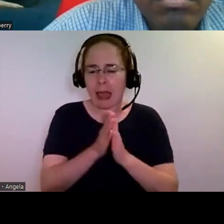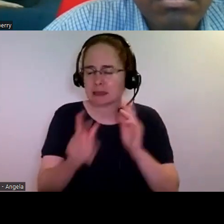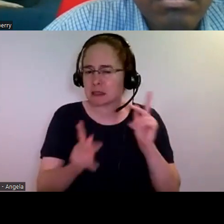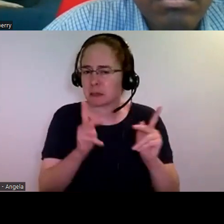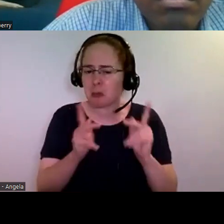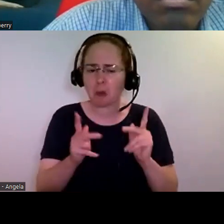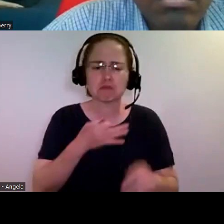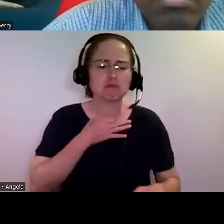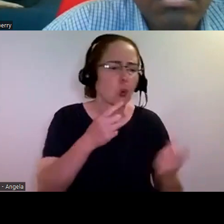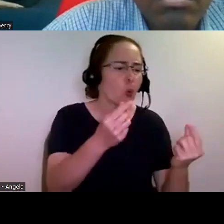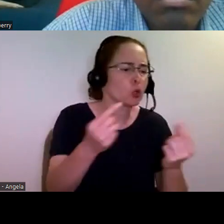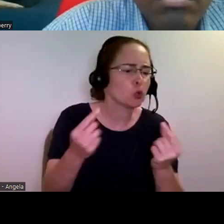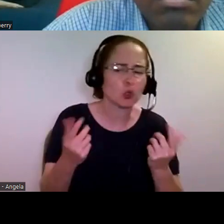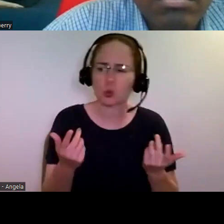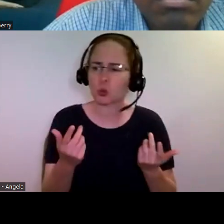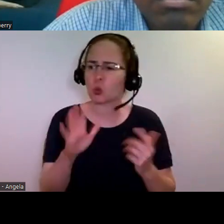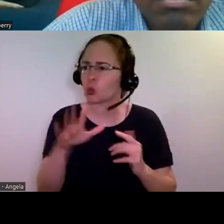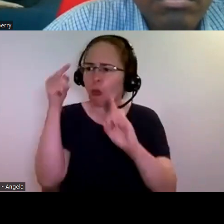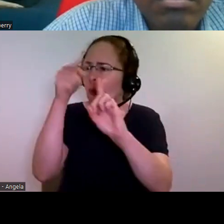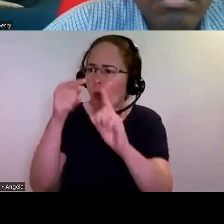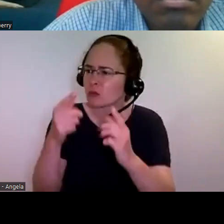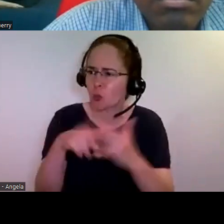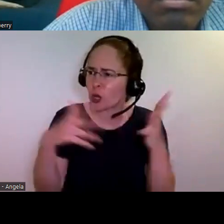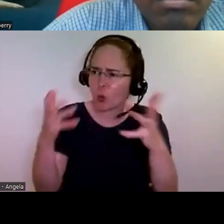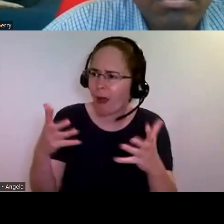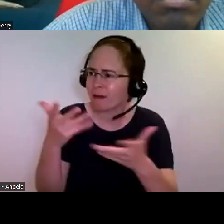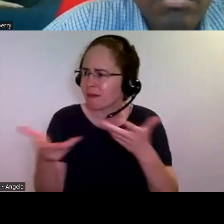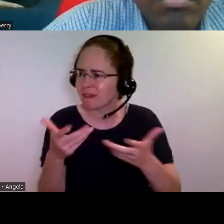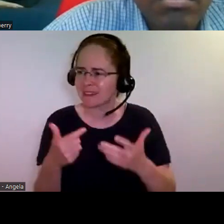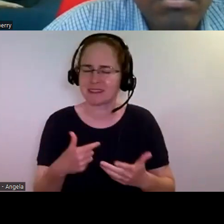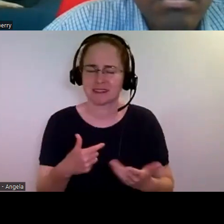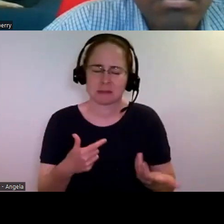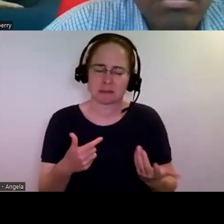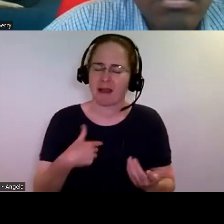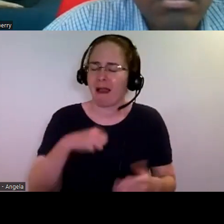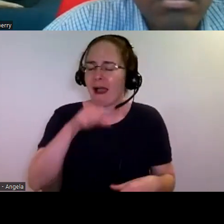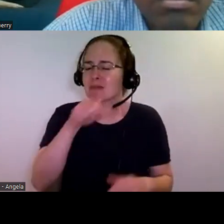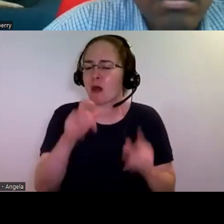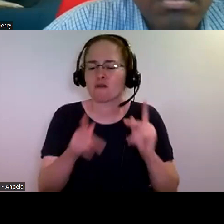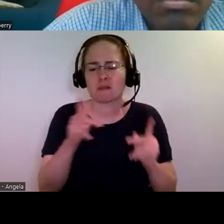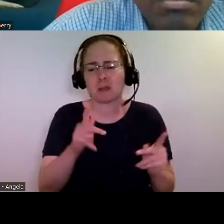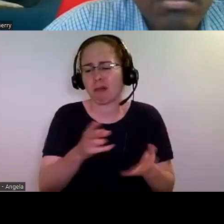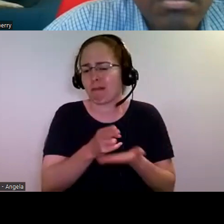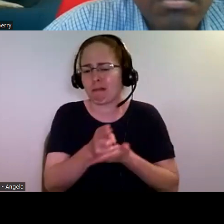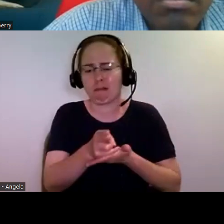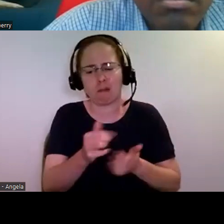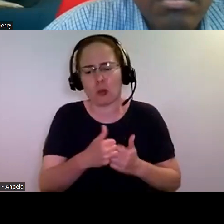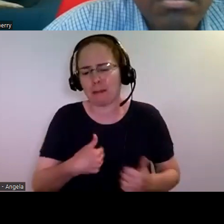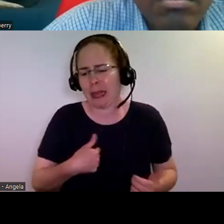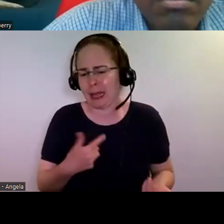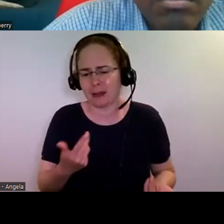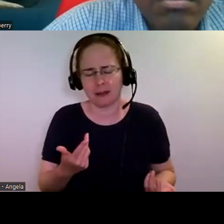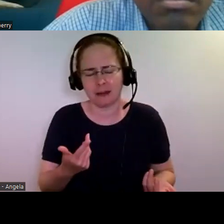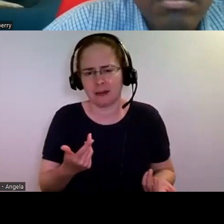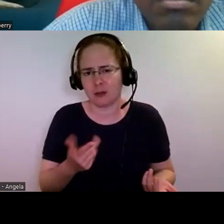what do you do? What do you aspire to do? I love people being real with me. Just being like,